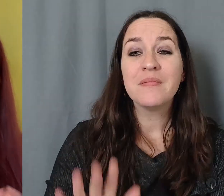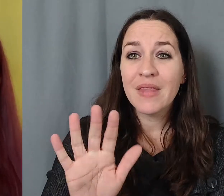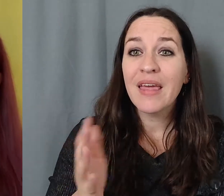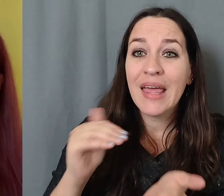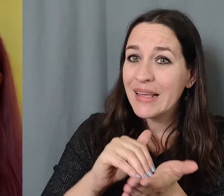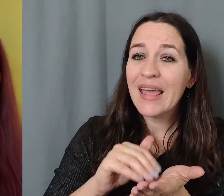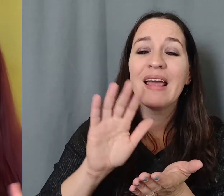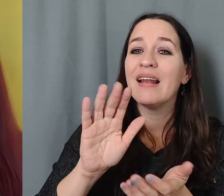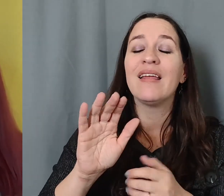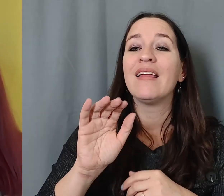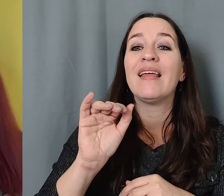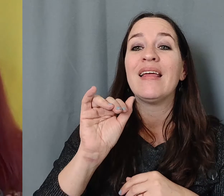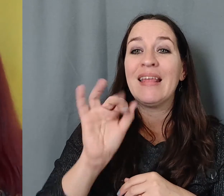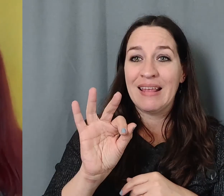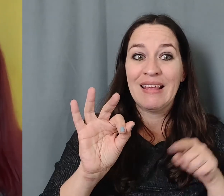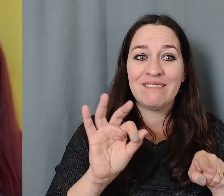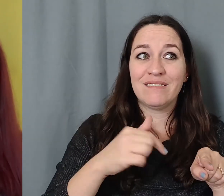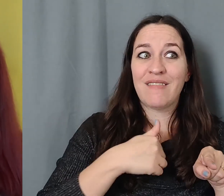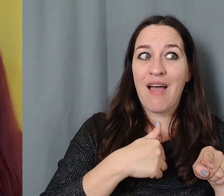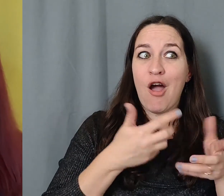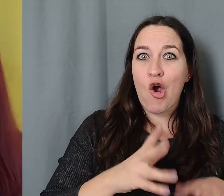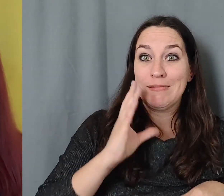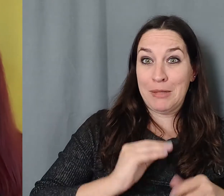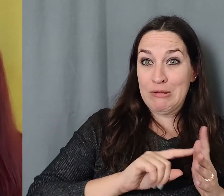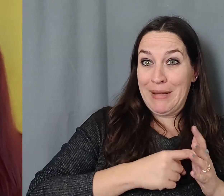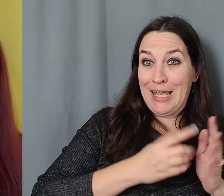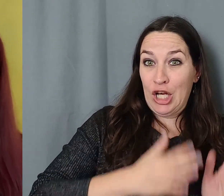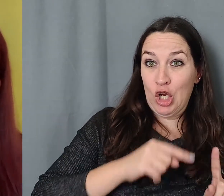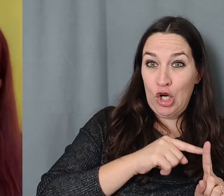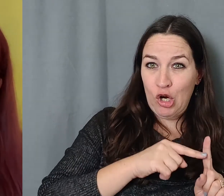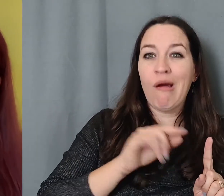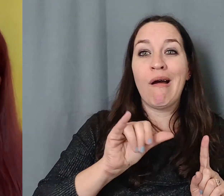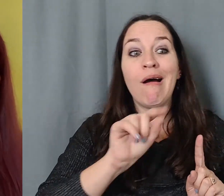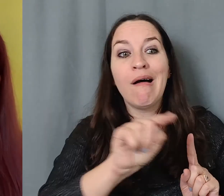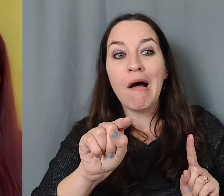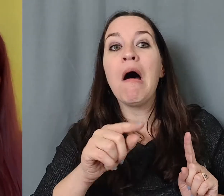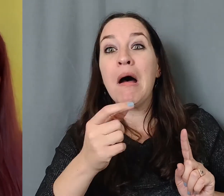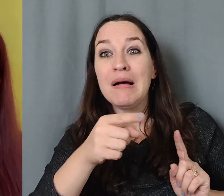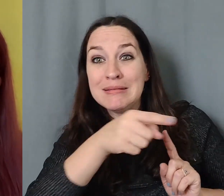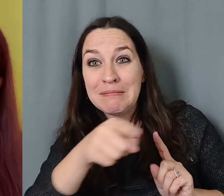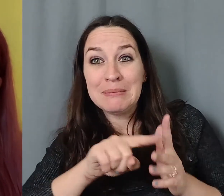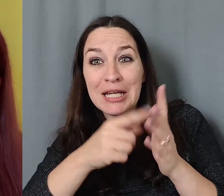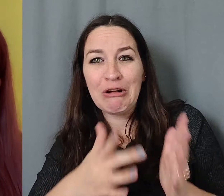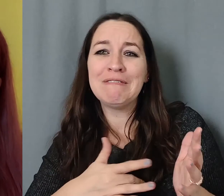Of course, like I said, if you're working on something else and you're a beginner in some other area, you're probably going to have a lot more empathy for those people.